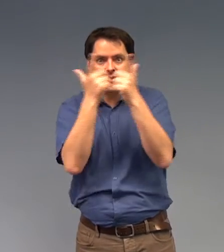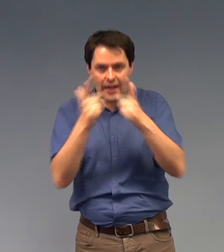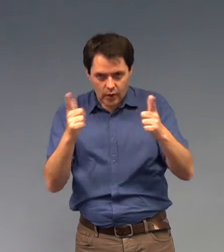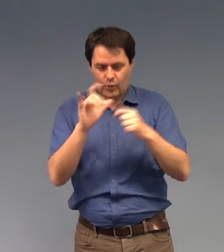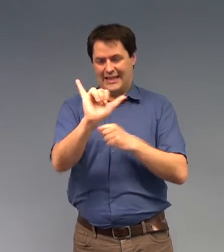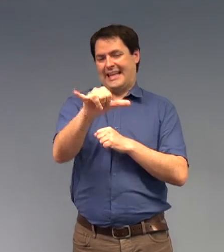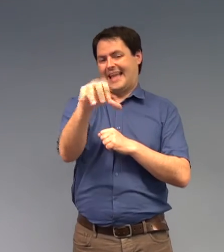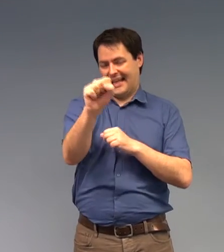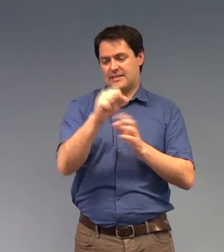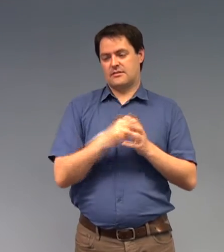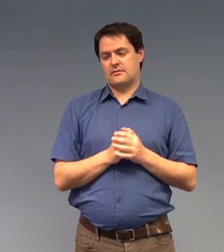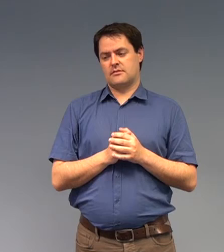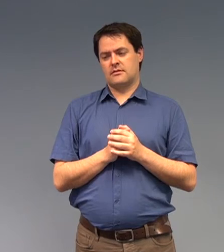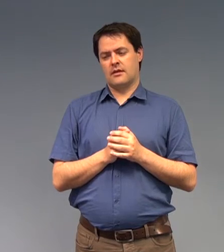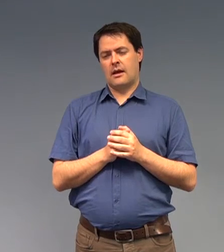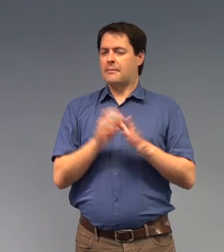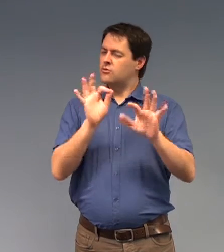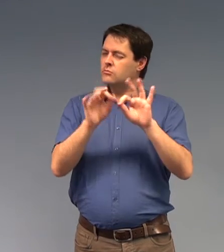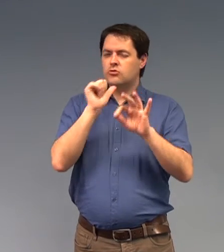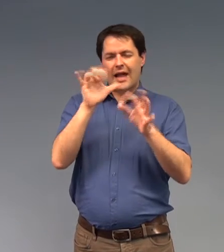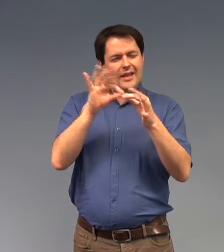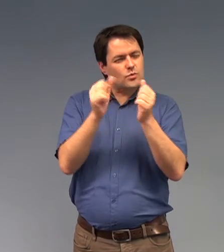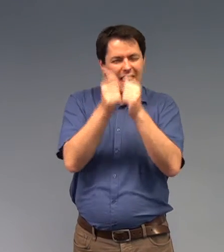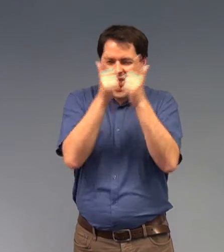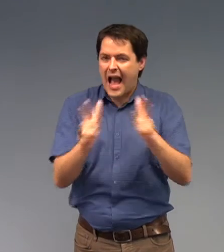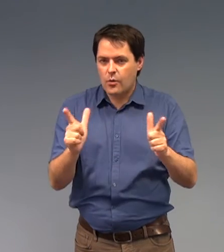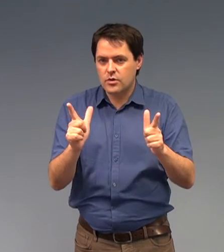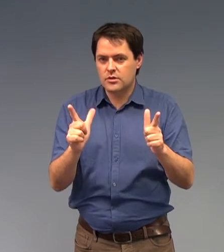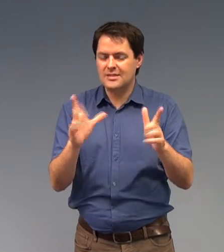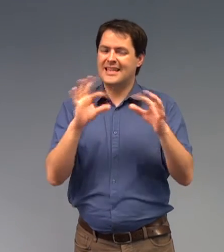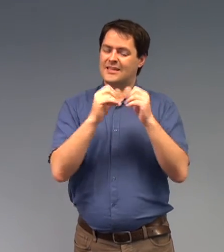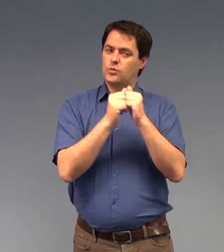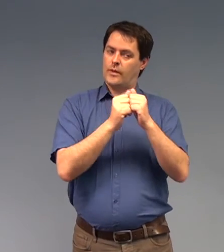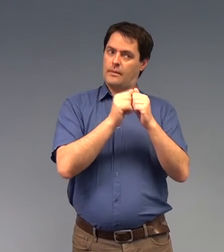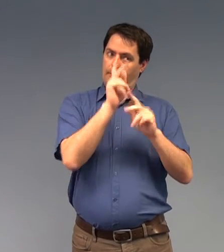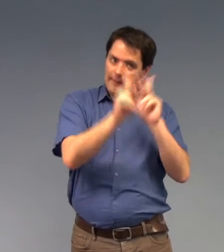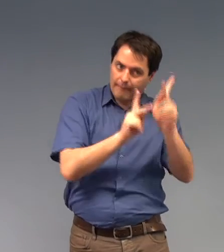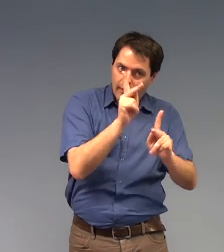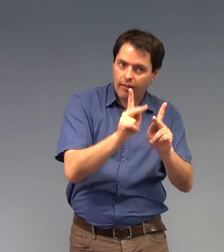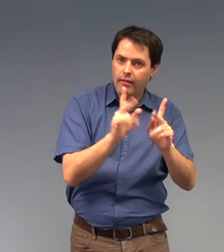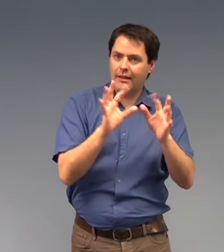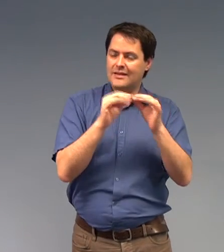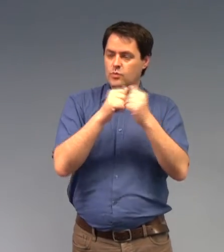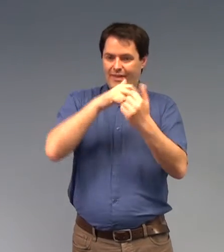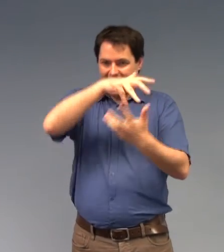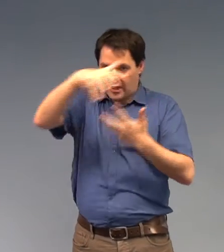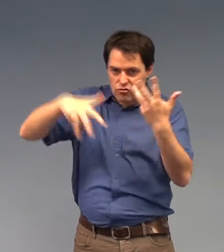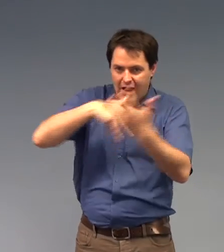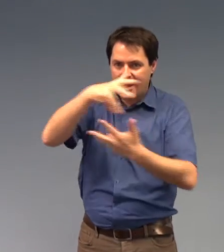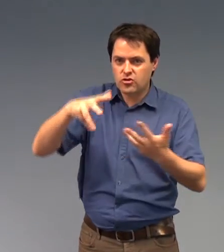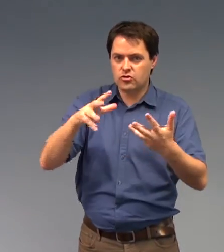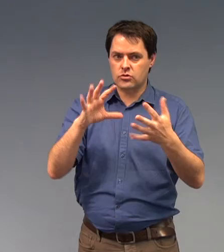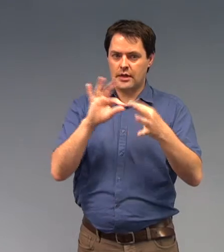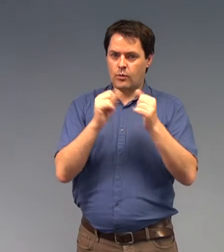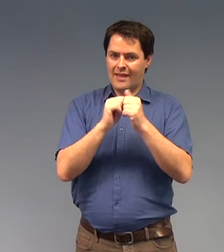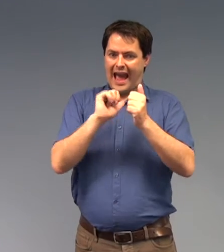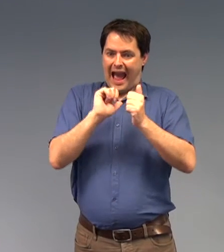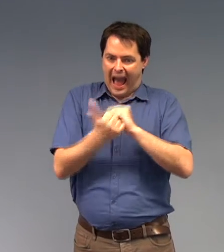And I think that typifies what my understanding of interpreting is. Although we need to be bilingual, being an interpreter is not about language.